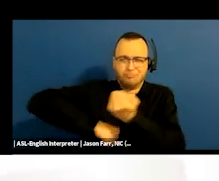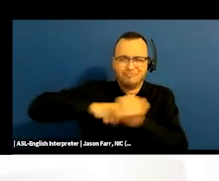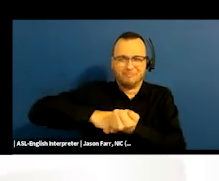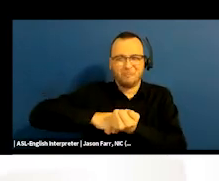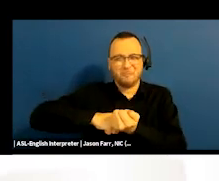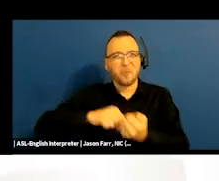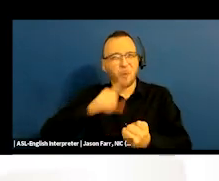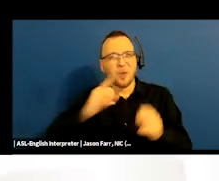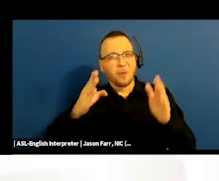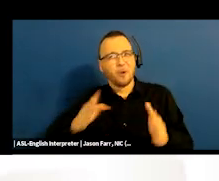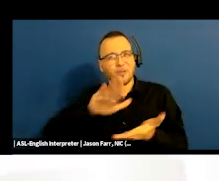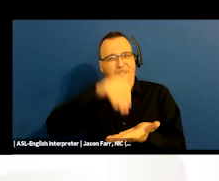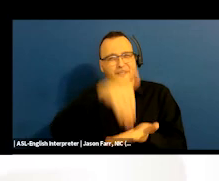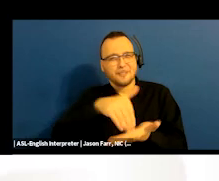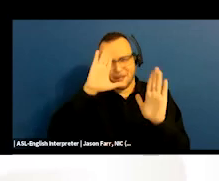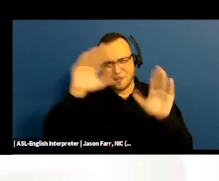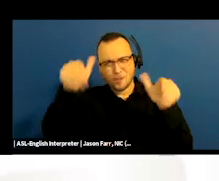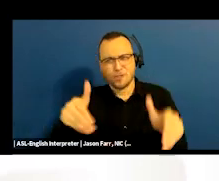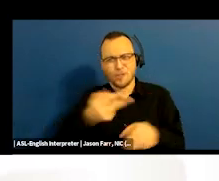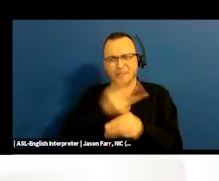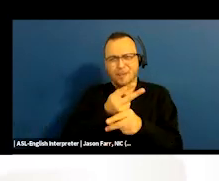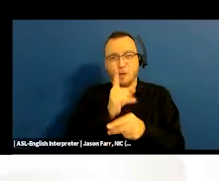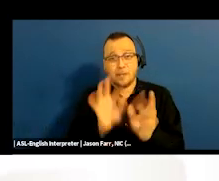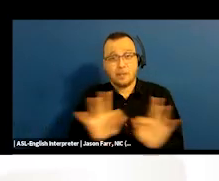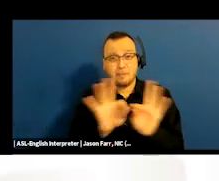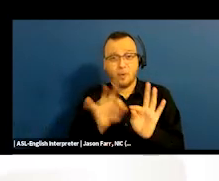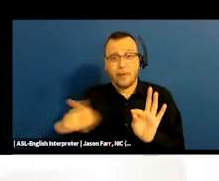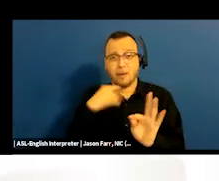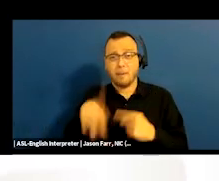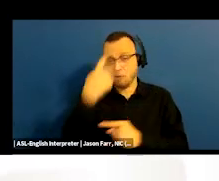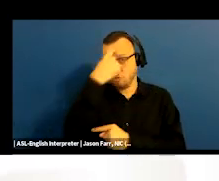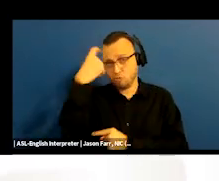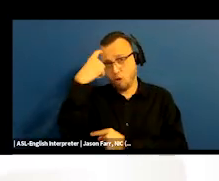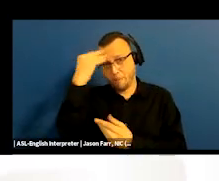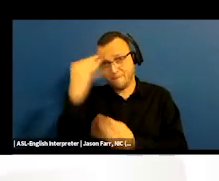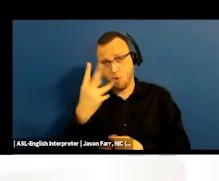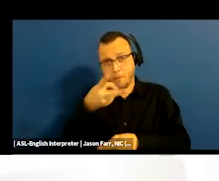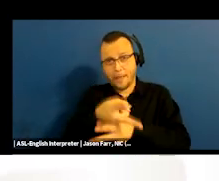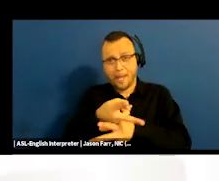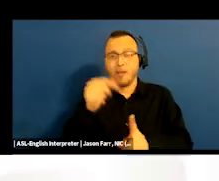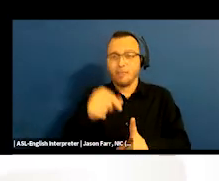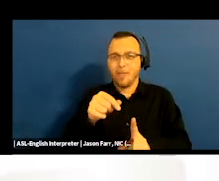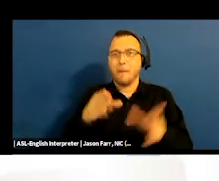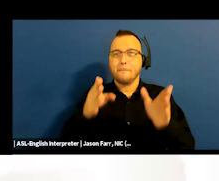So I got into peer support, and I've had a very supportive experience working at MHSD. I have wonderful supervisors.